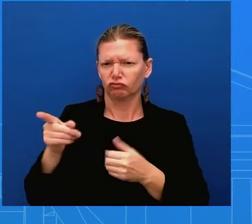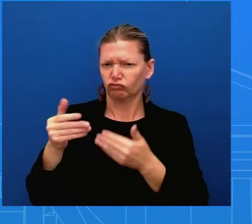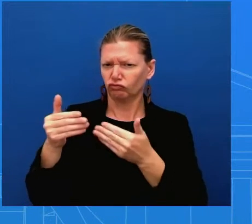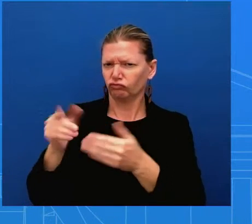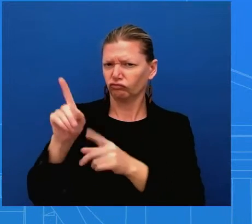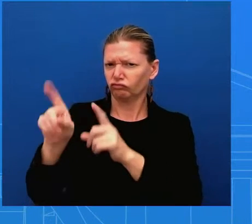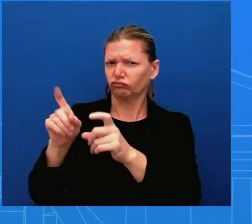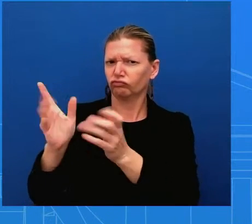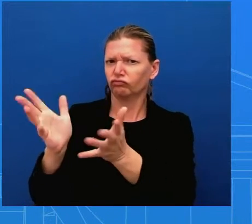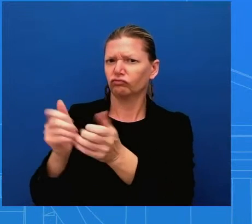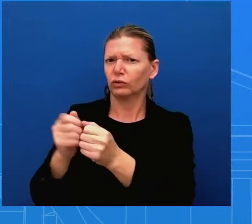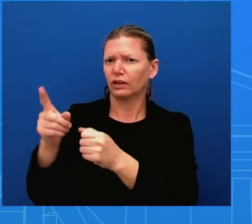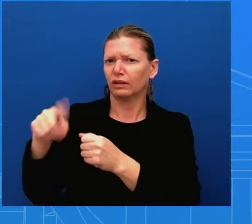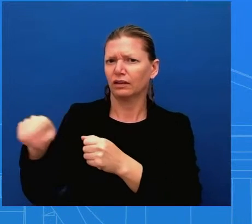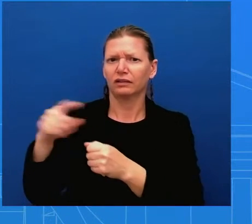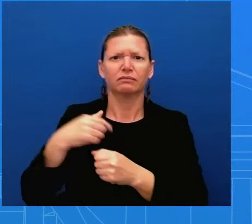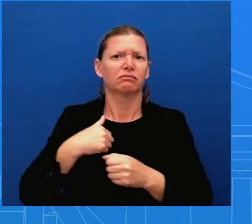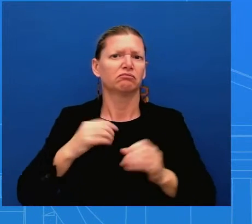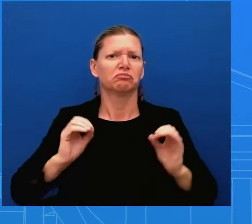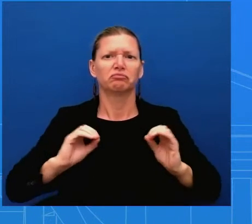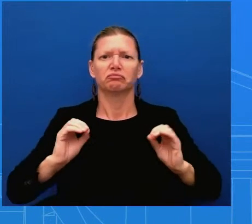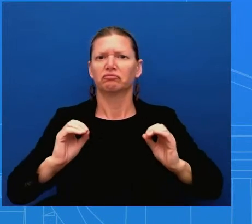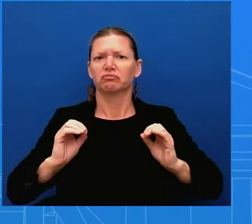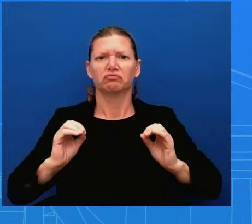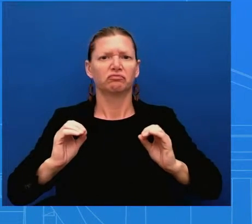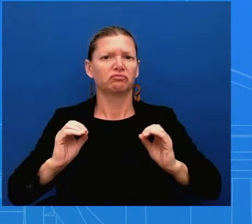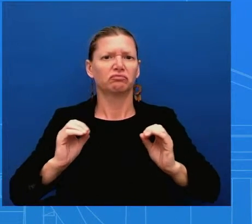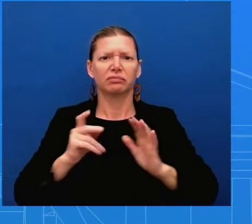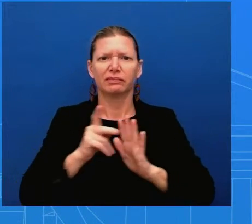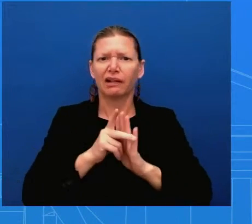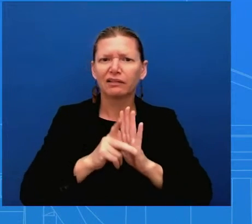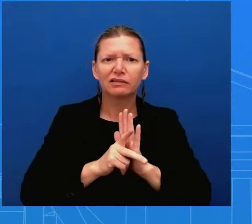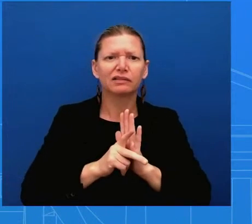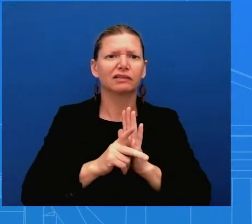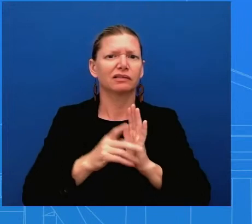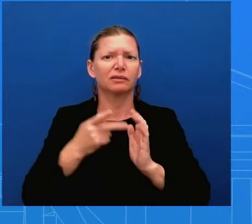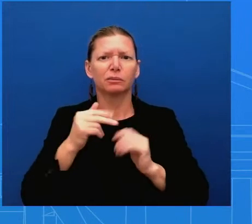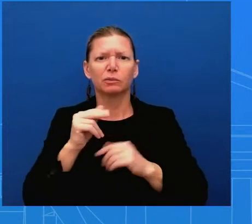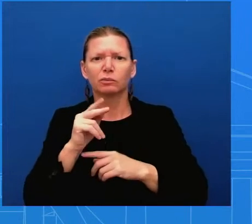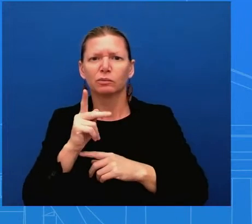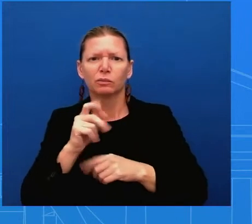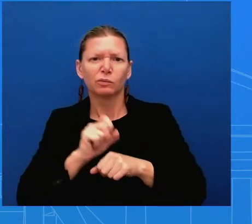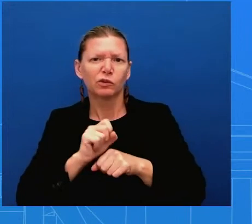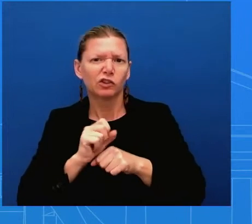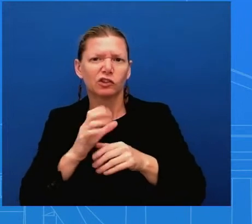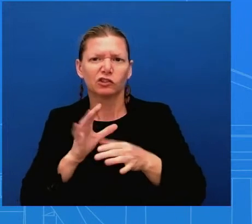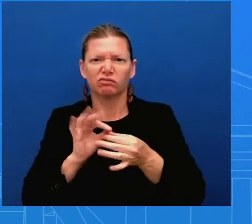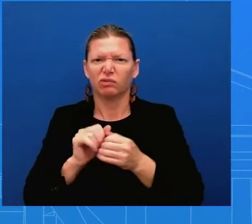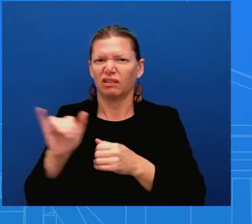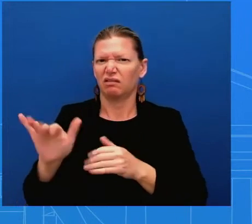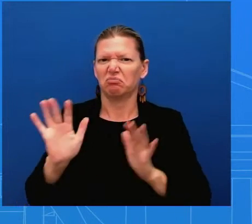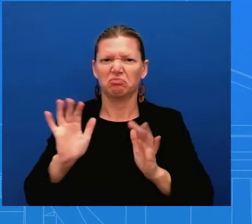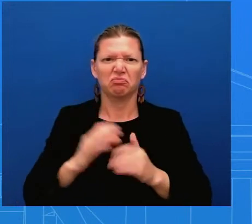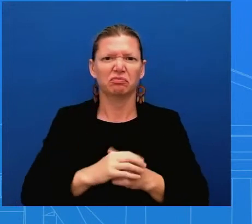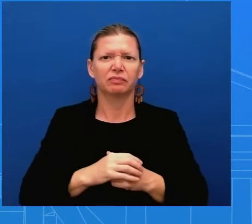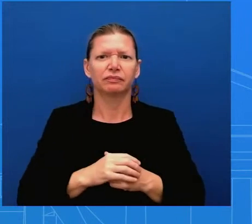personnel announcement to make at this time. The Press: Thank you, Karine. Ms. Jean-Pierre: Go ahead, Selina. The Press: Thanks, Karine. I know you don't want to get into the announcement. Can -- but can you just more broadly talk